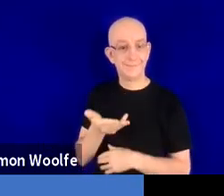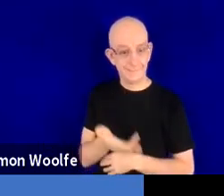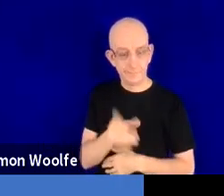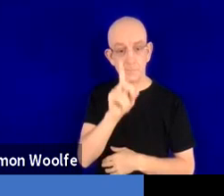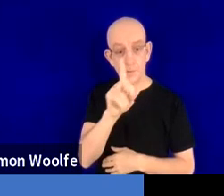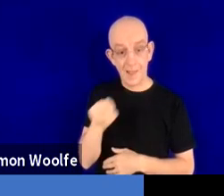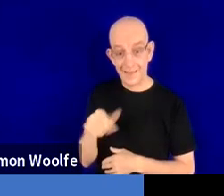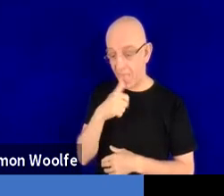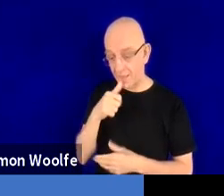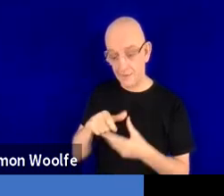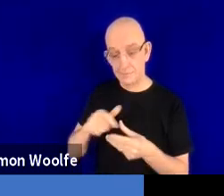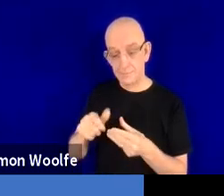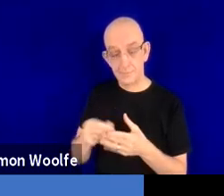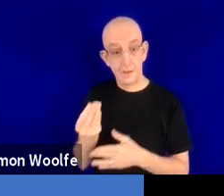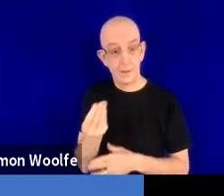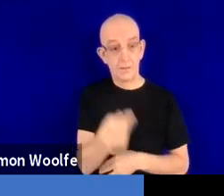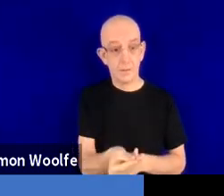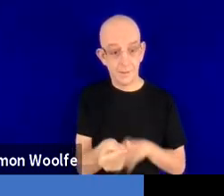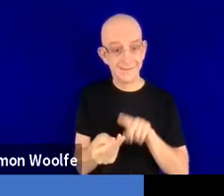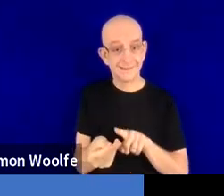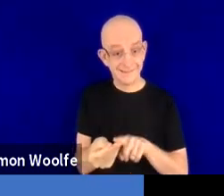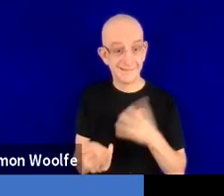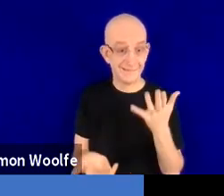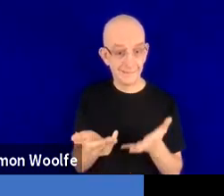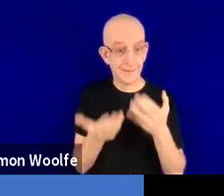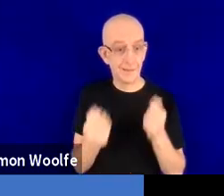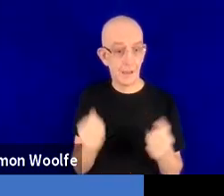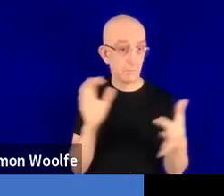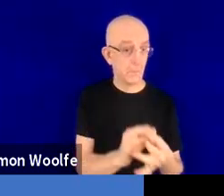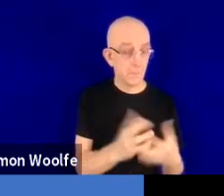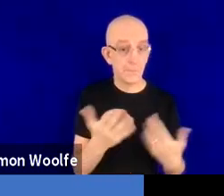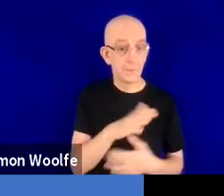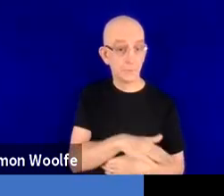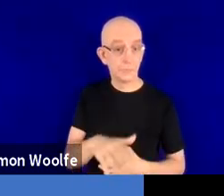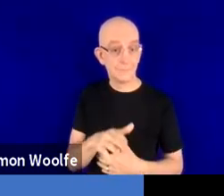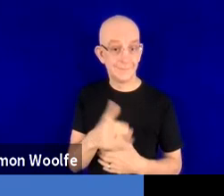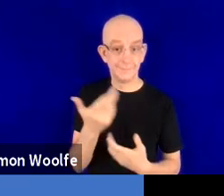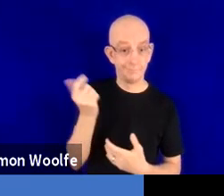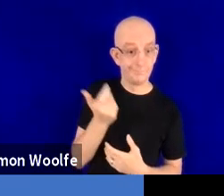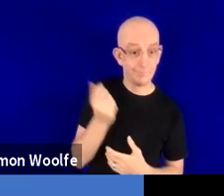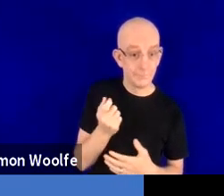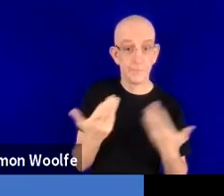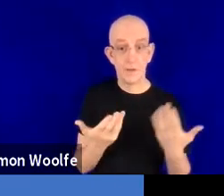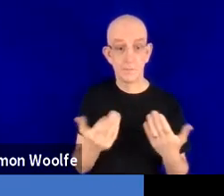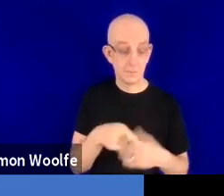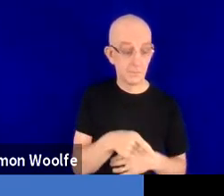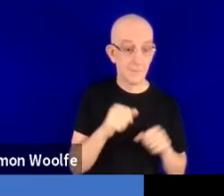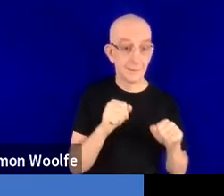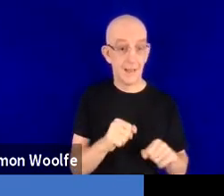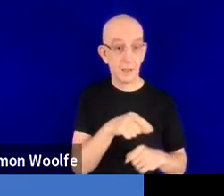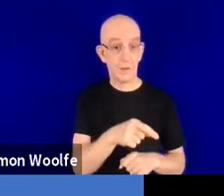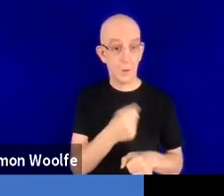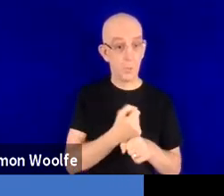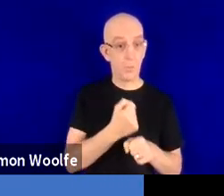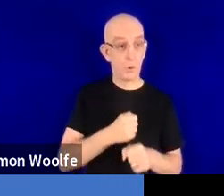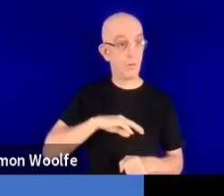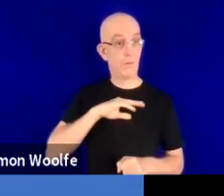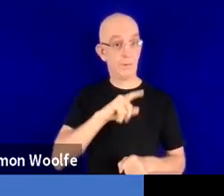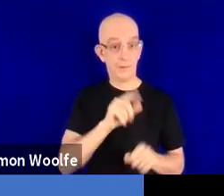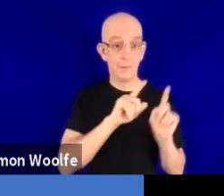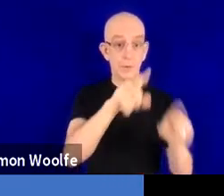It may relate to specific disability support allowances that specifically take account of the additional kind of costs related to disability